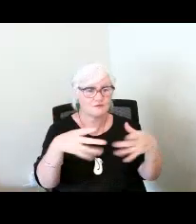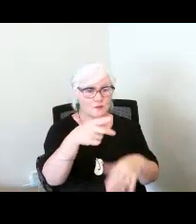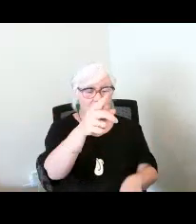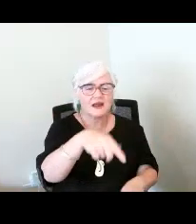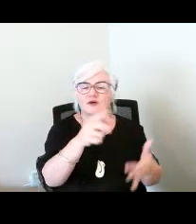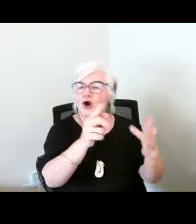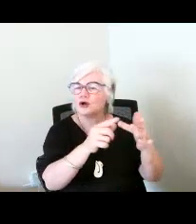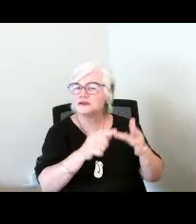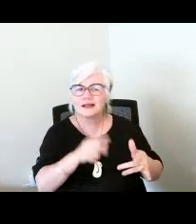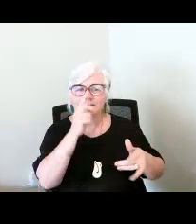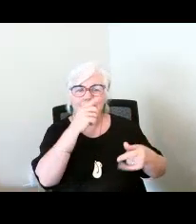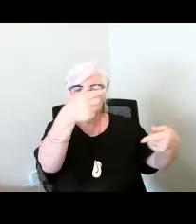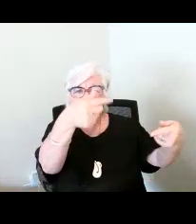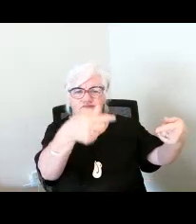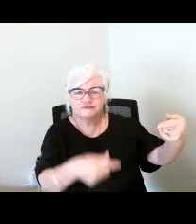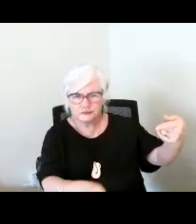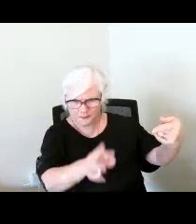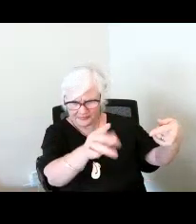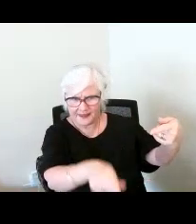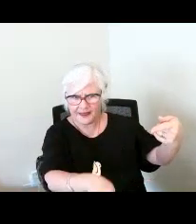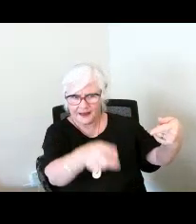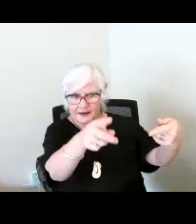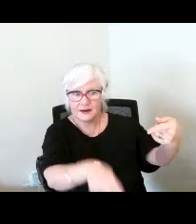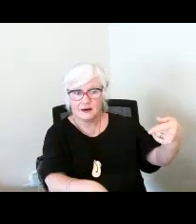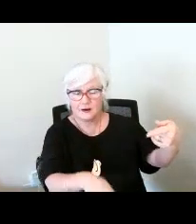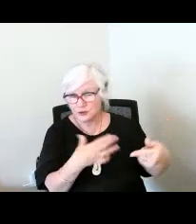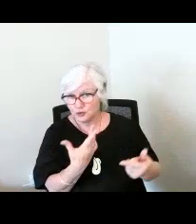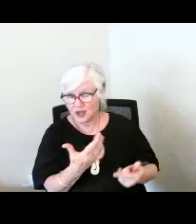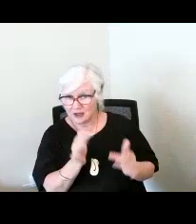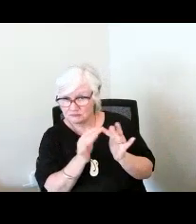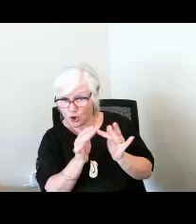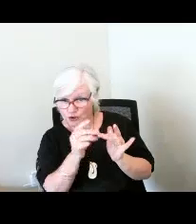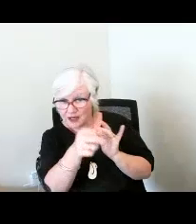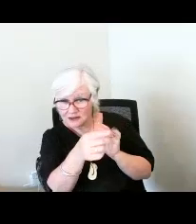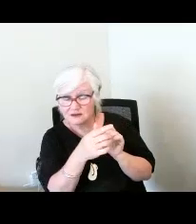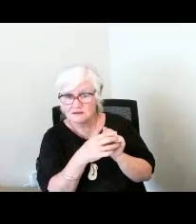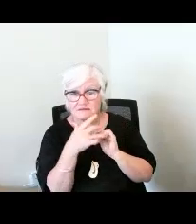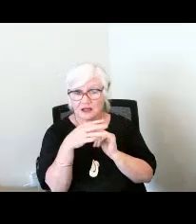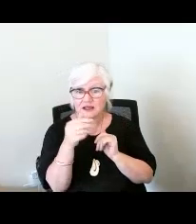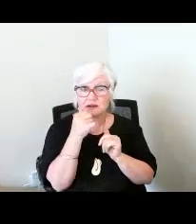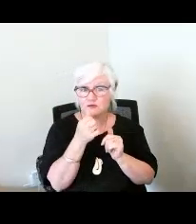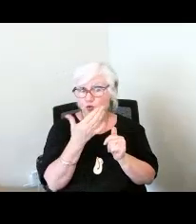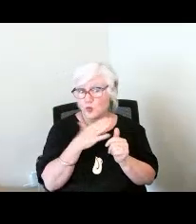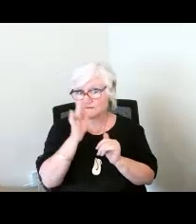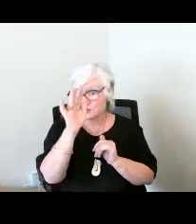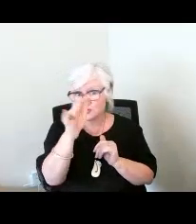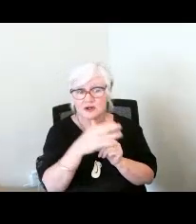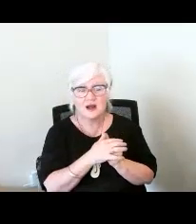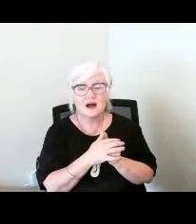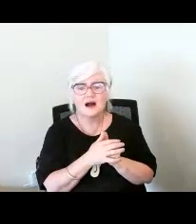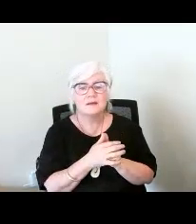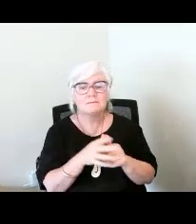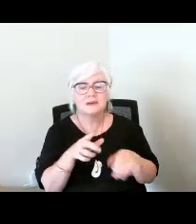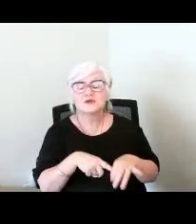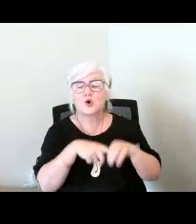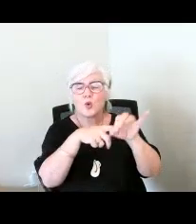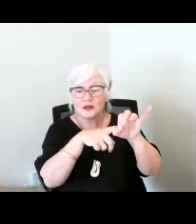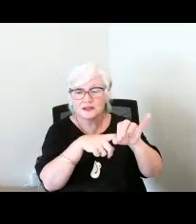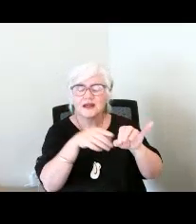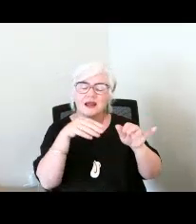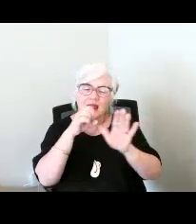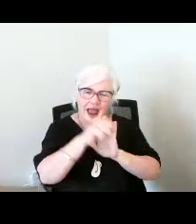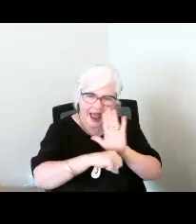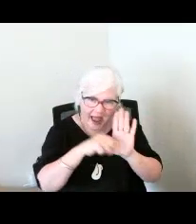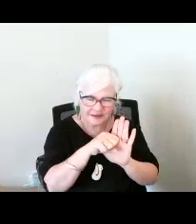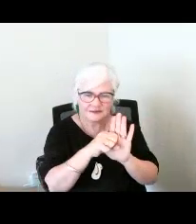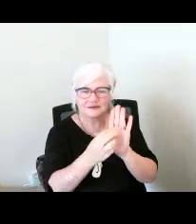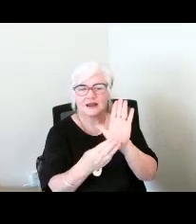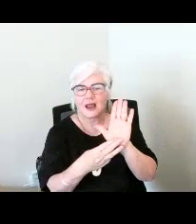details I mentioned, that you can reach out to, including quality@msd.govt.nz.